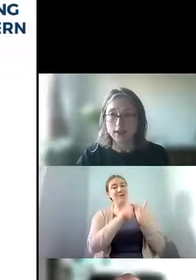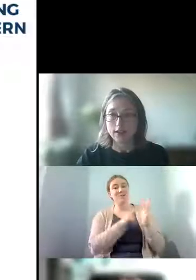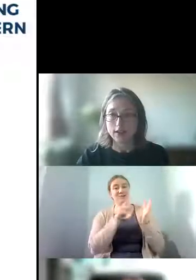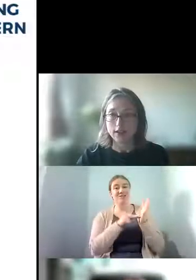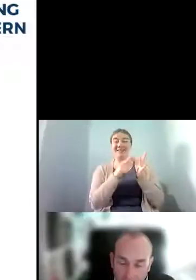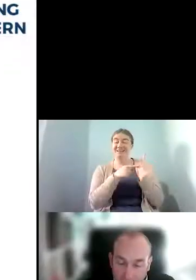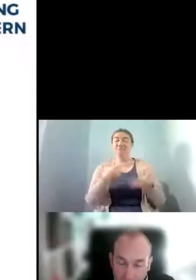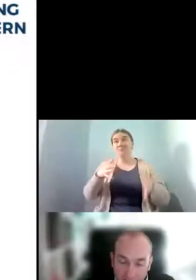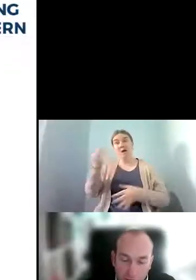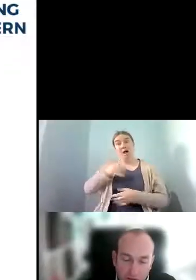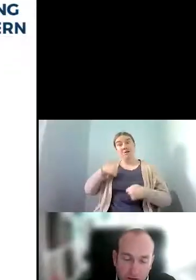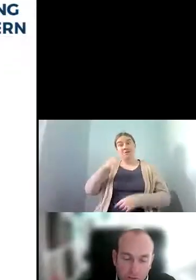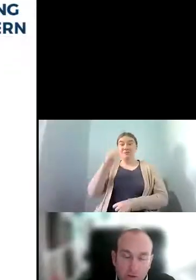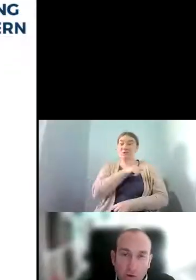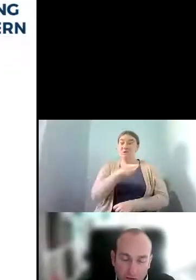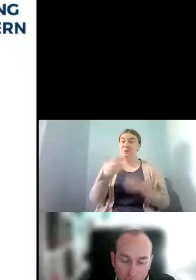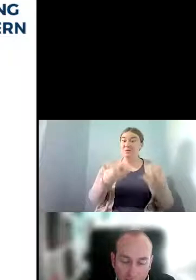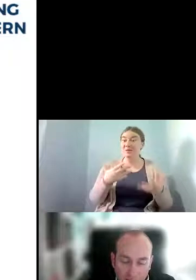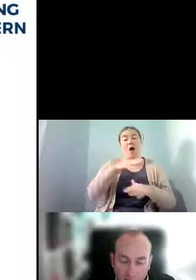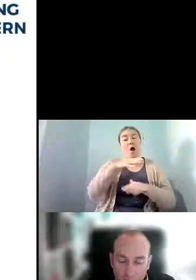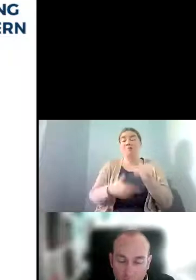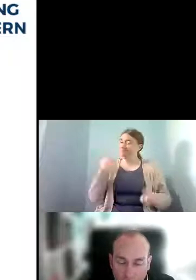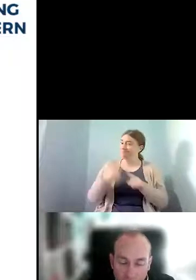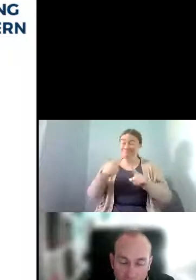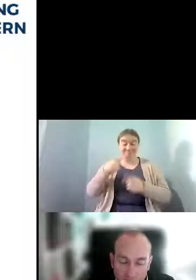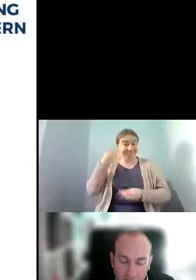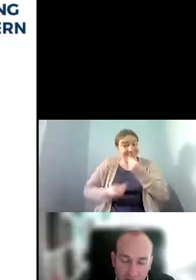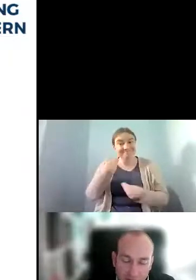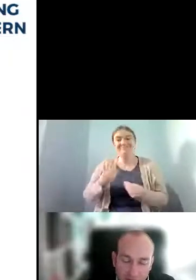today and deliver a whistle-stop tour of why and how we're building the river severn fish passes